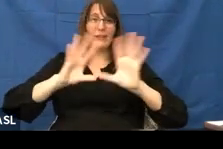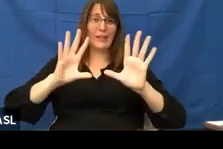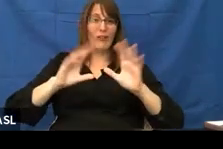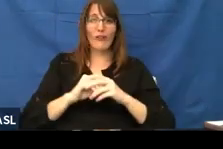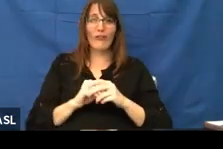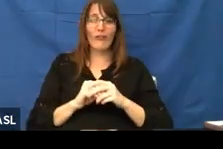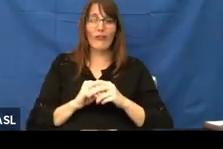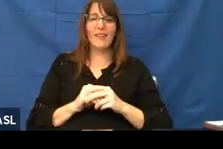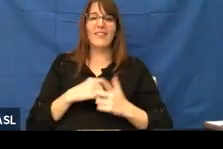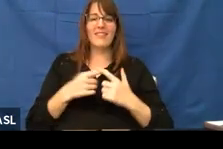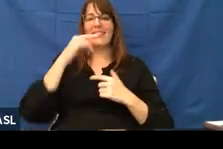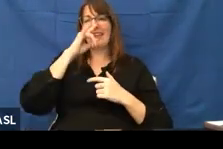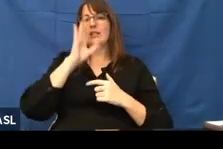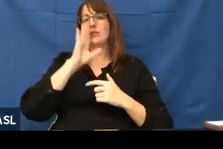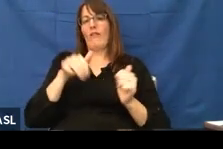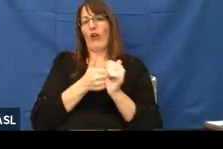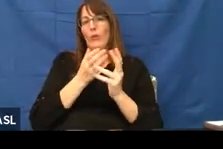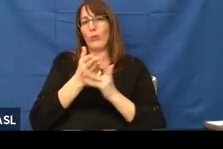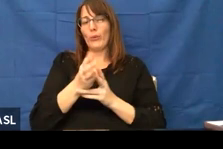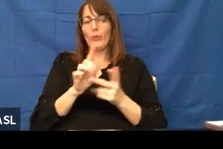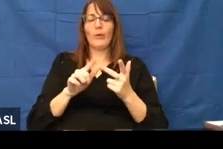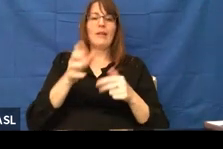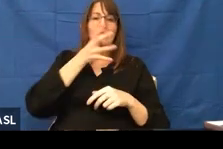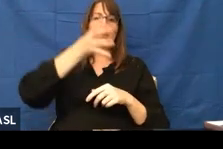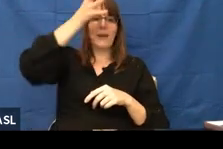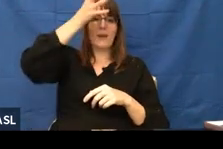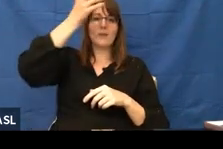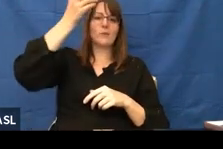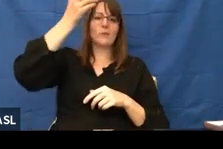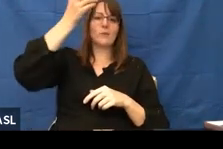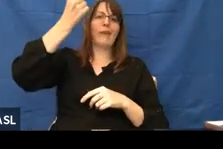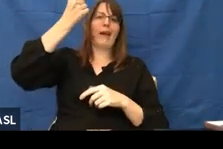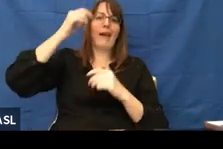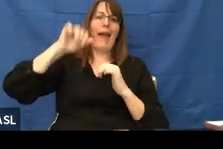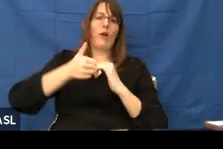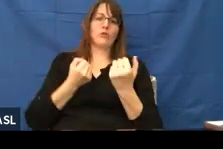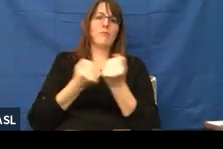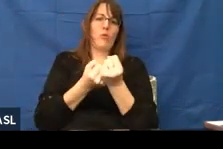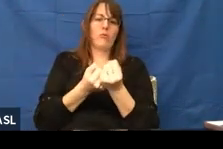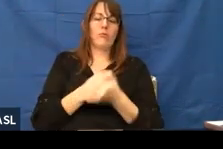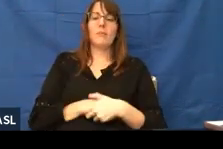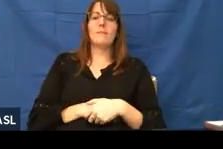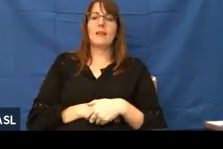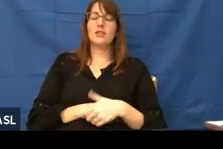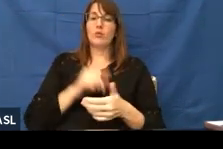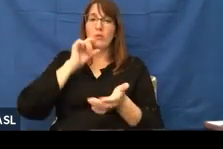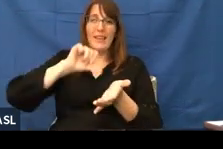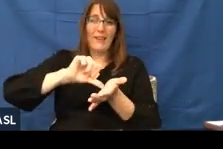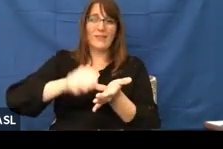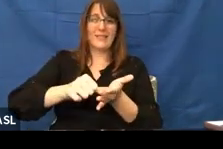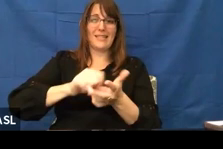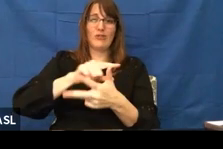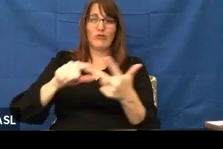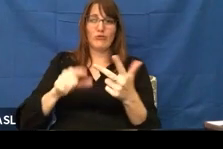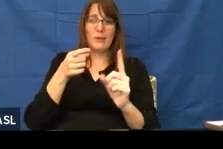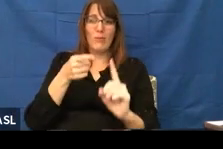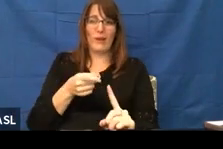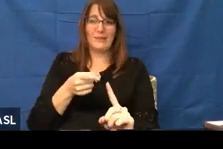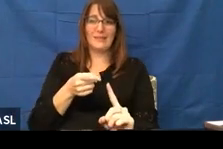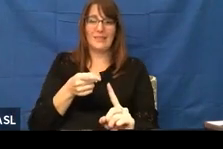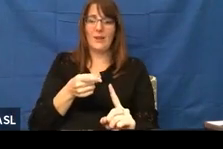Allison Frenzel : Kids follow through. Parents know how to support them. So we just want to really emphasize those three top bullets, because we can't say it enough.